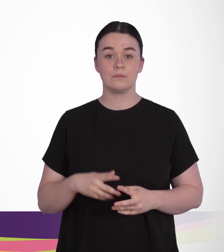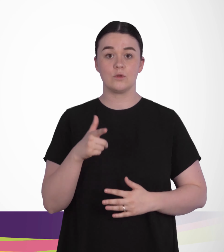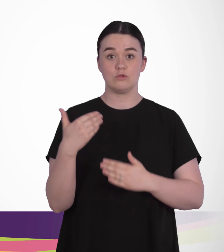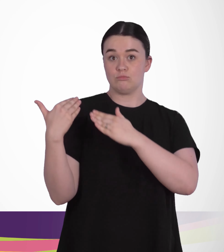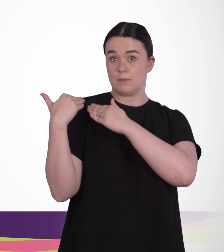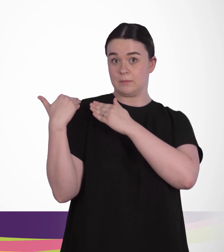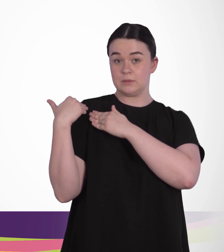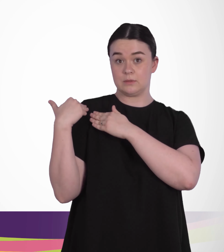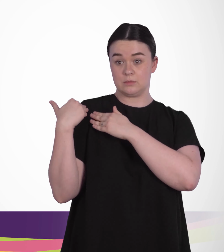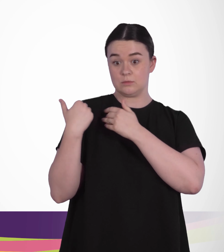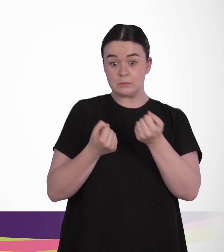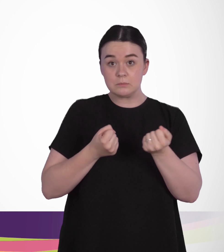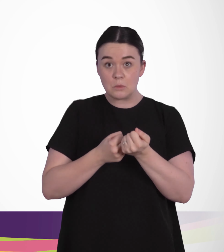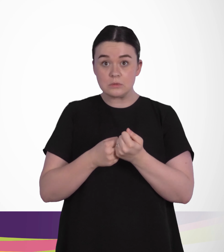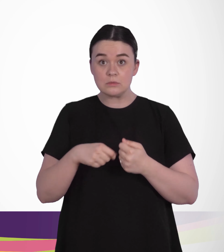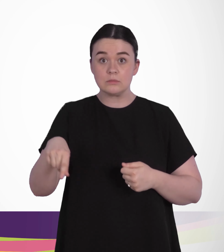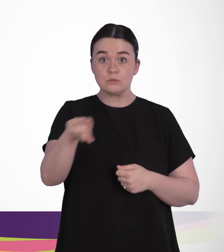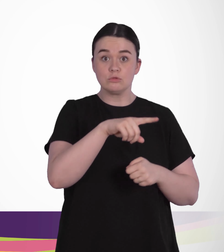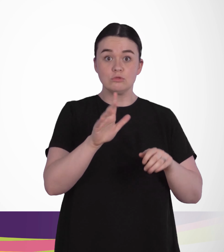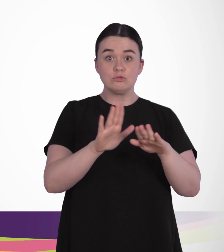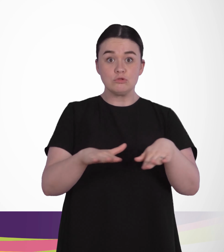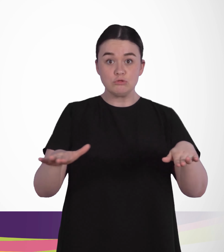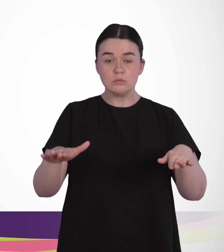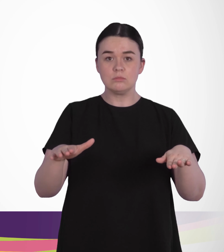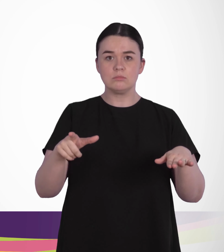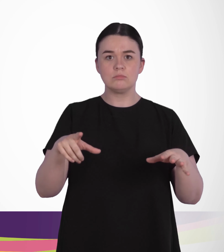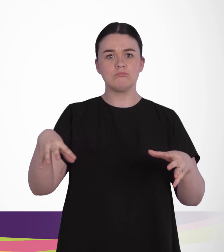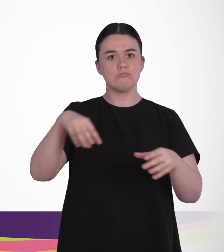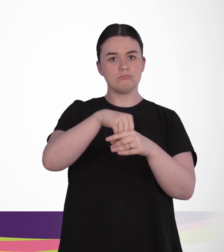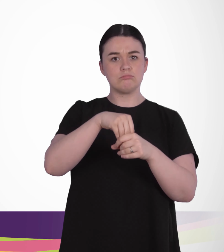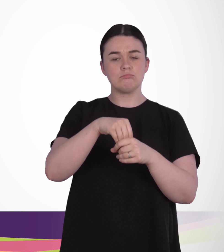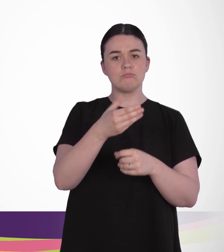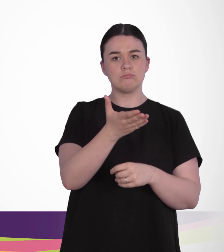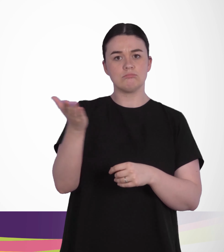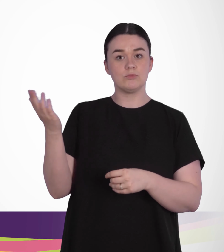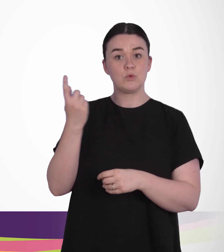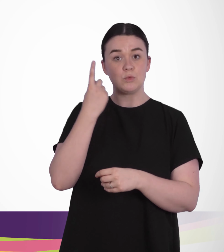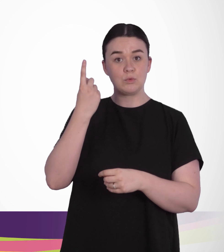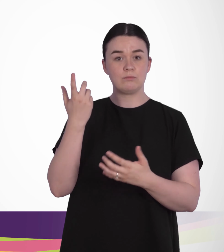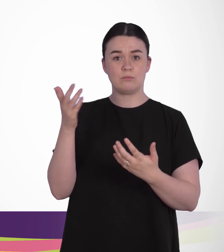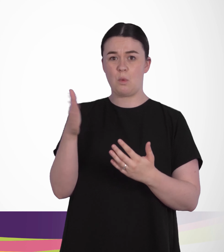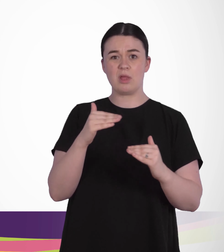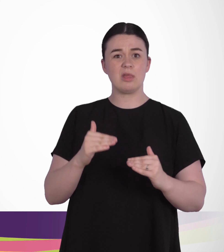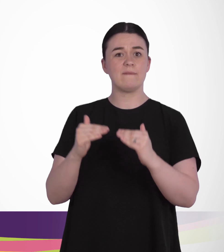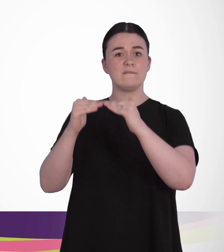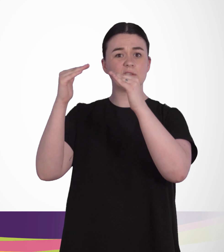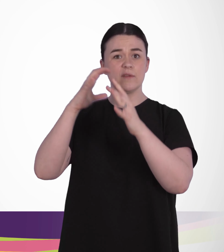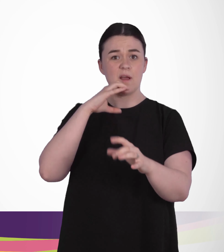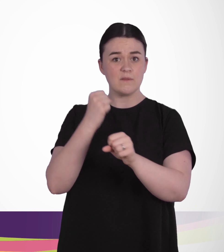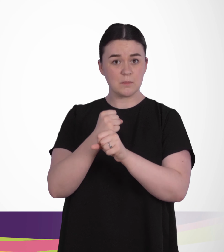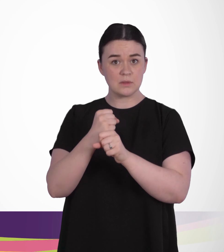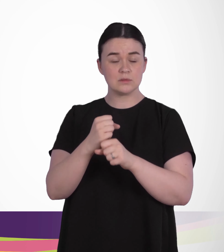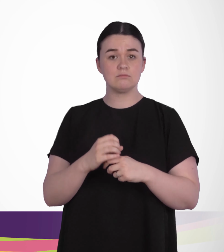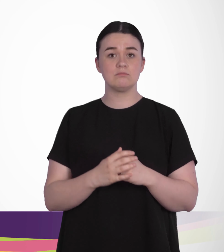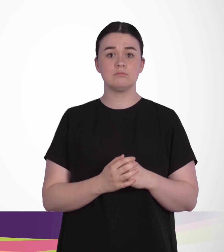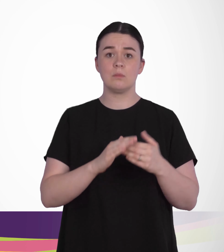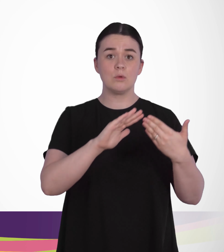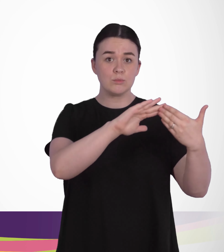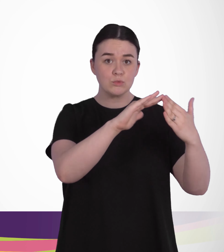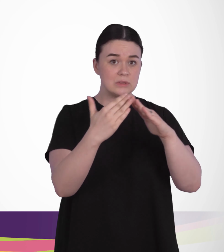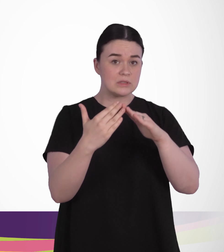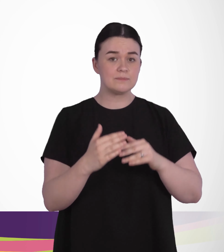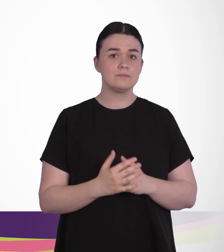Responsibilities for supporting children in the early years extends to all levels of government, communities,